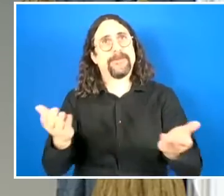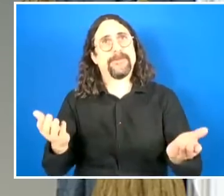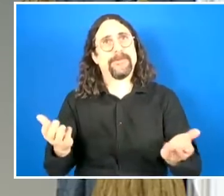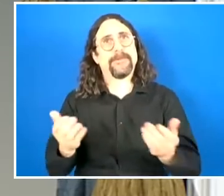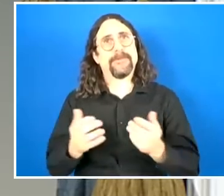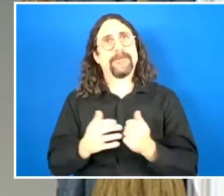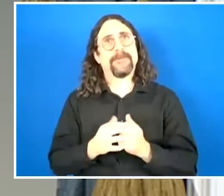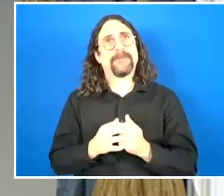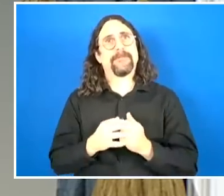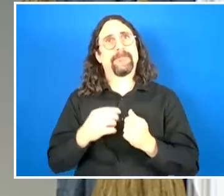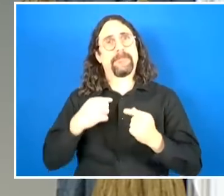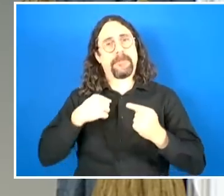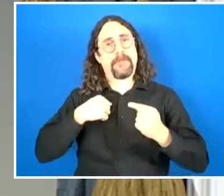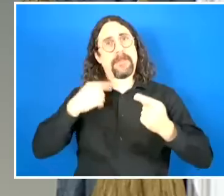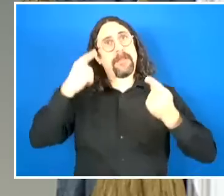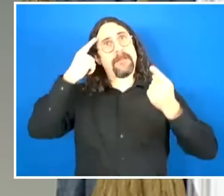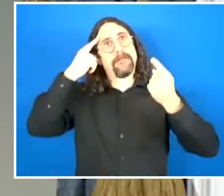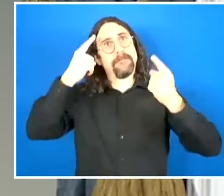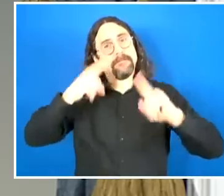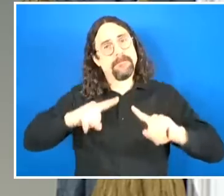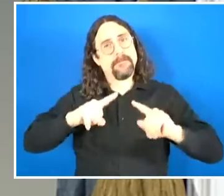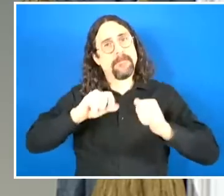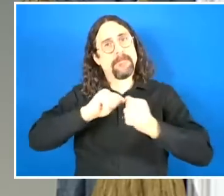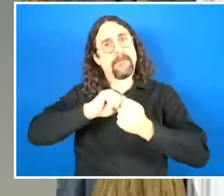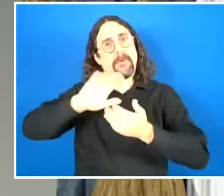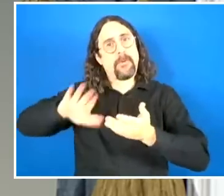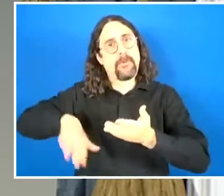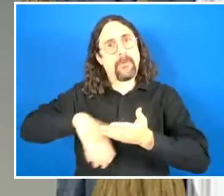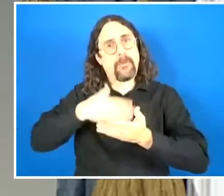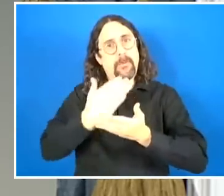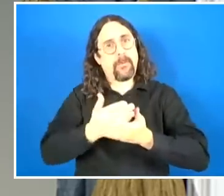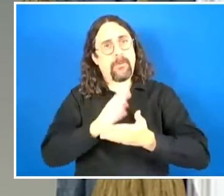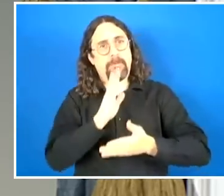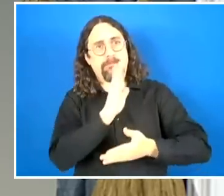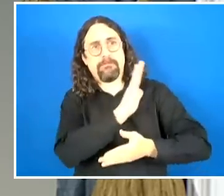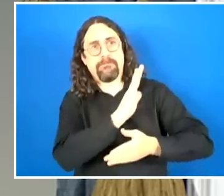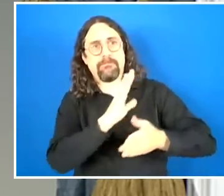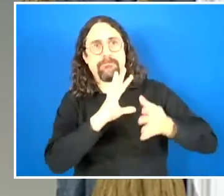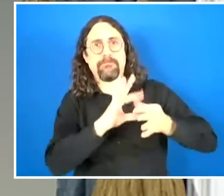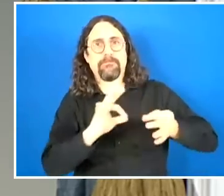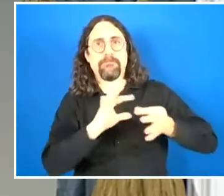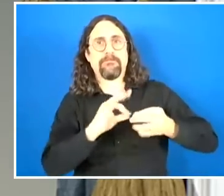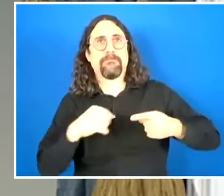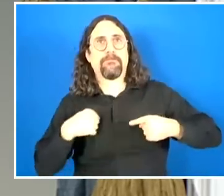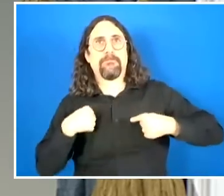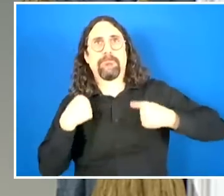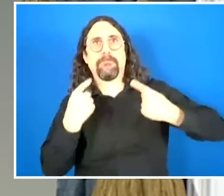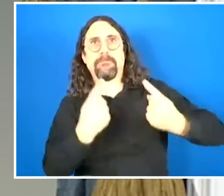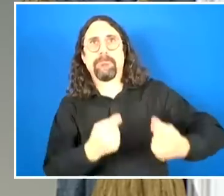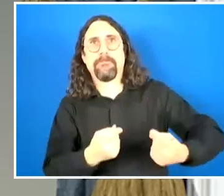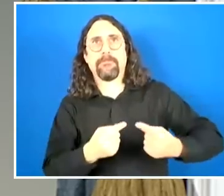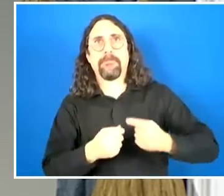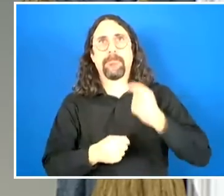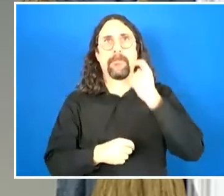TEACHERS, OUR PRINCIPALS AND OUR FAMILIES, BUT BEFORE I SAY ANYTINHG ELSE, I WANT TO GIVE --